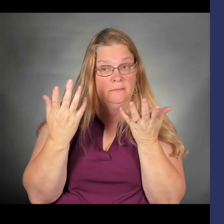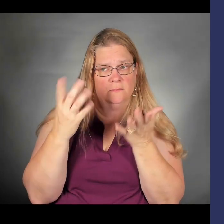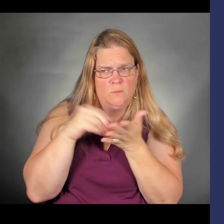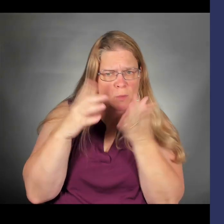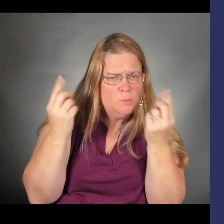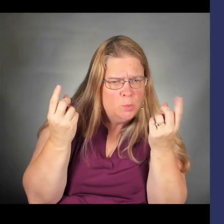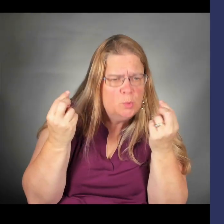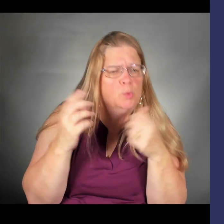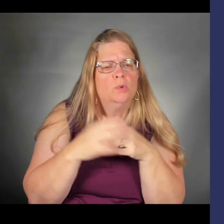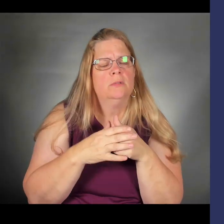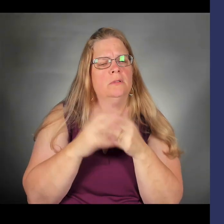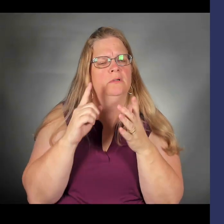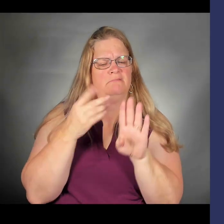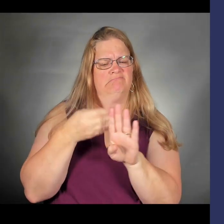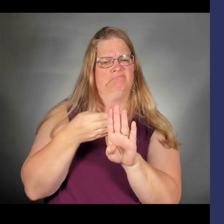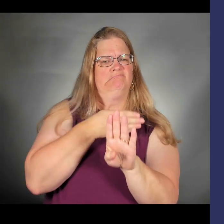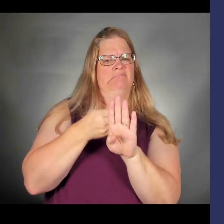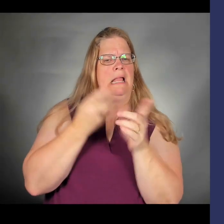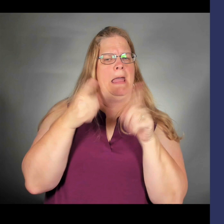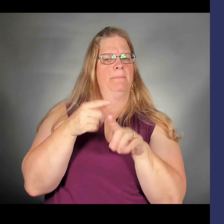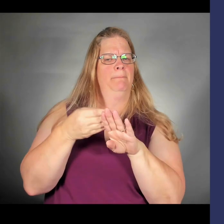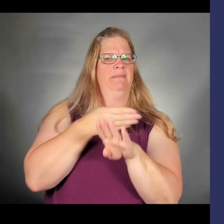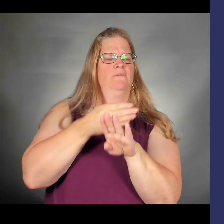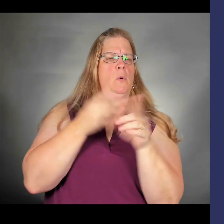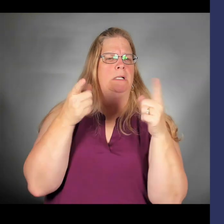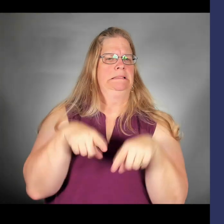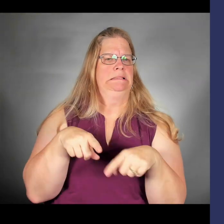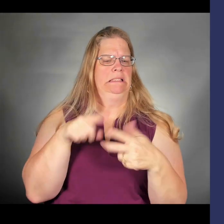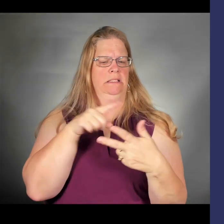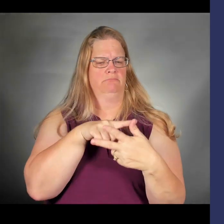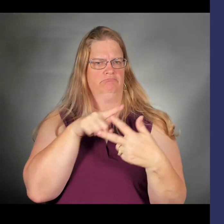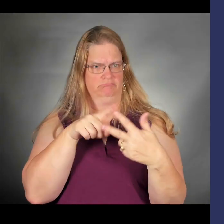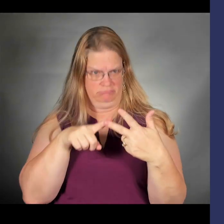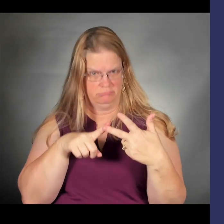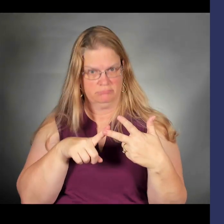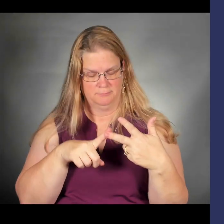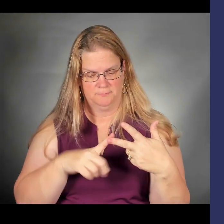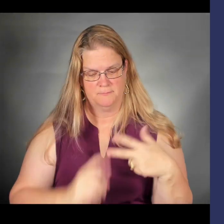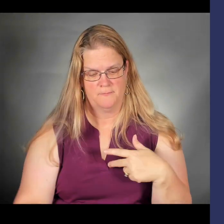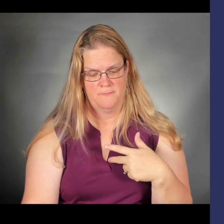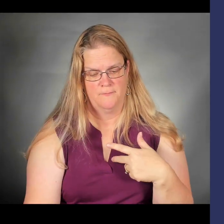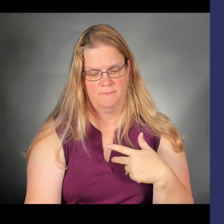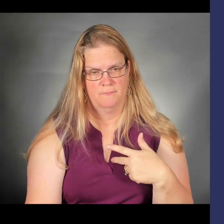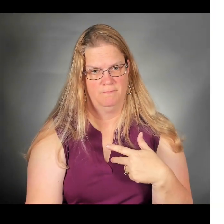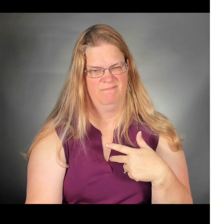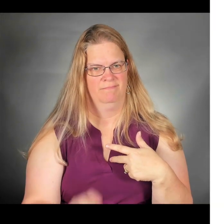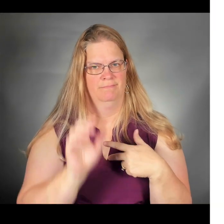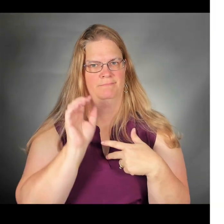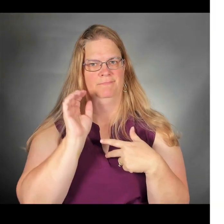what happened, meaning what did you see, what did the student do; and also what was happening prior to the incident.